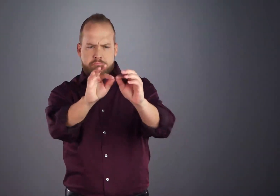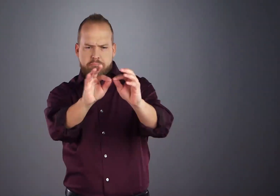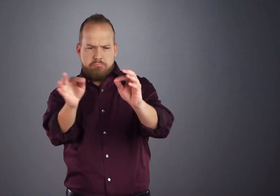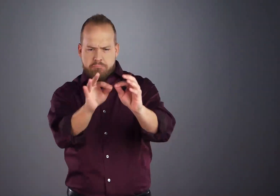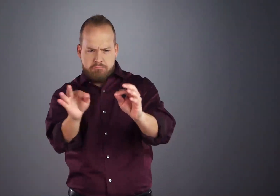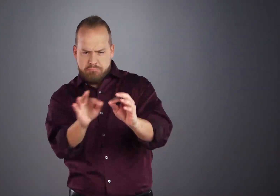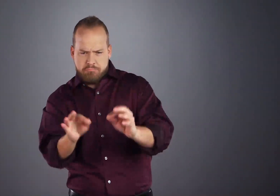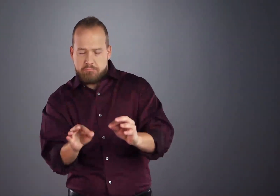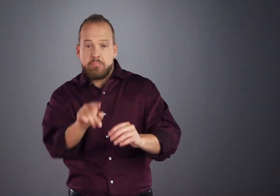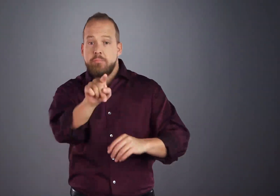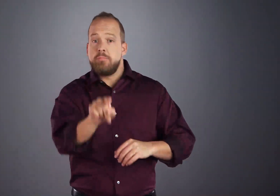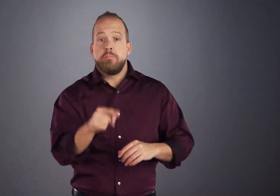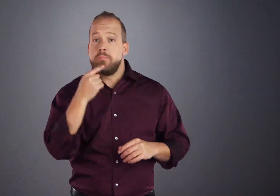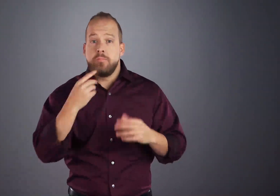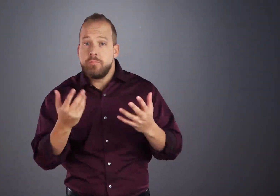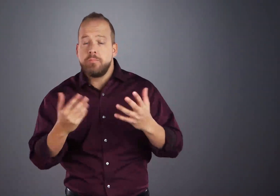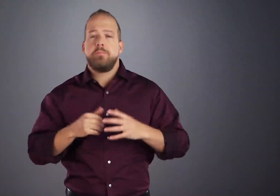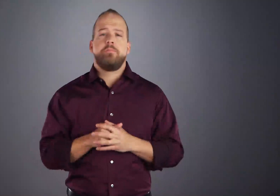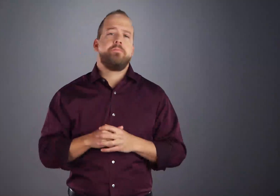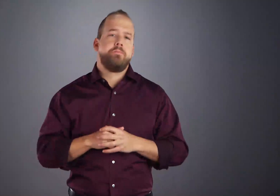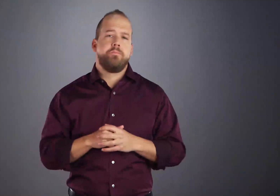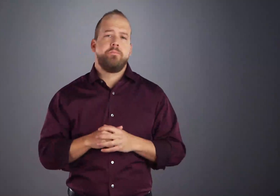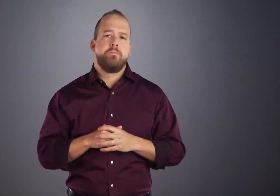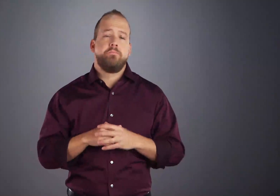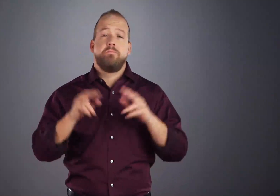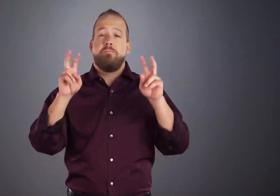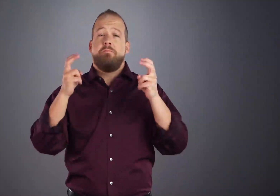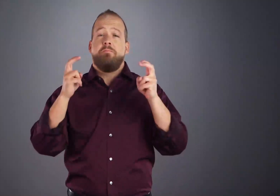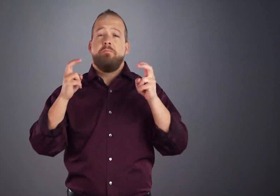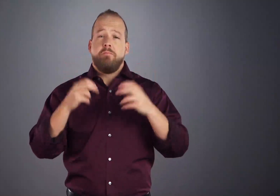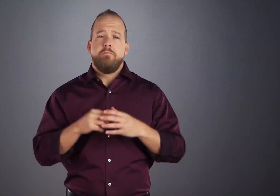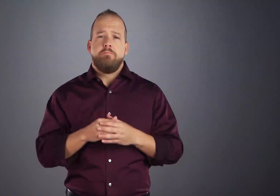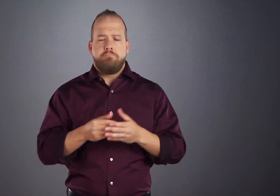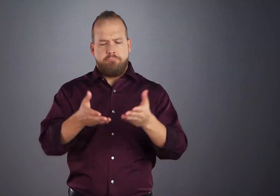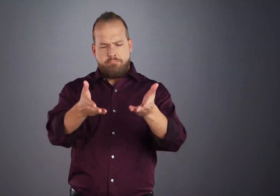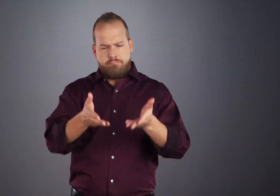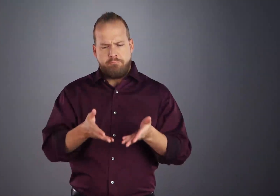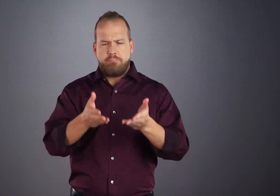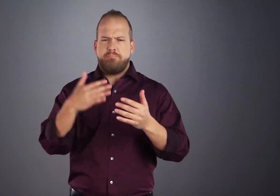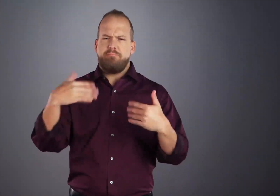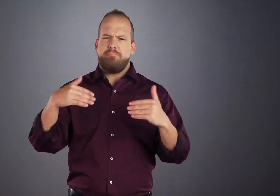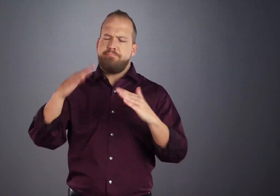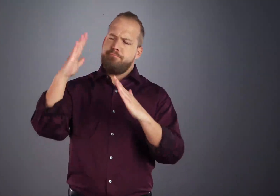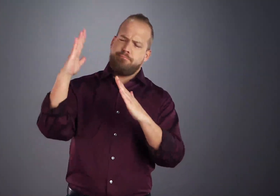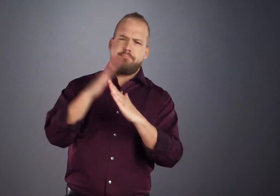"Here lies a Hampshire Grenadier Who caught his death